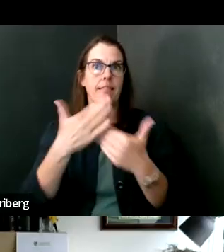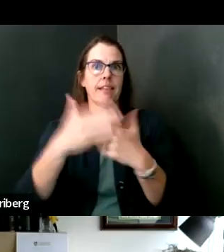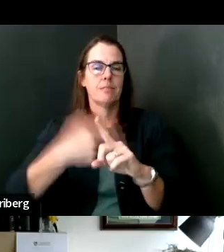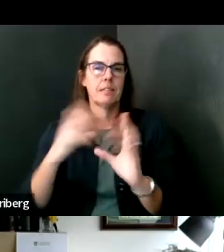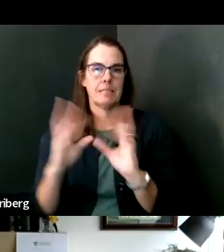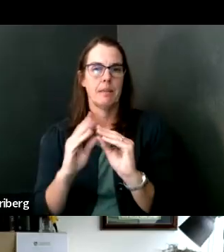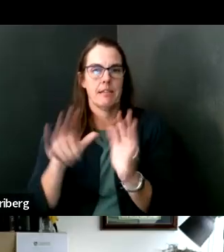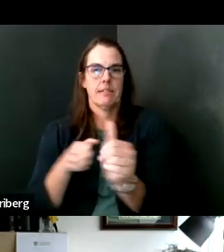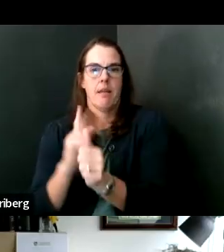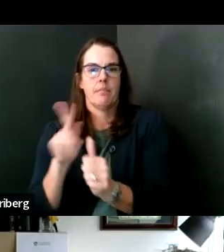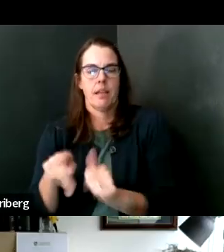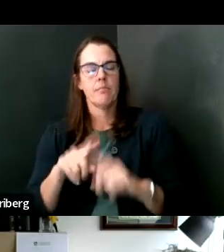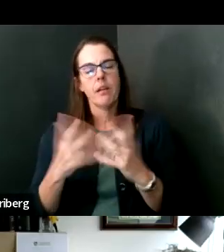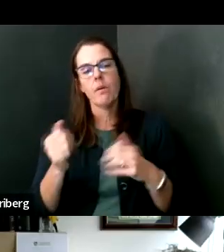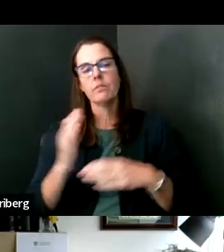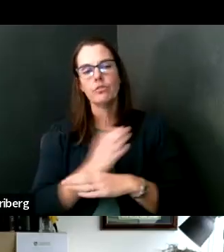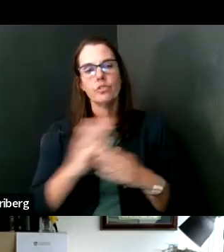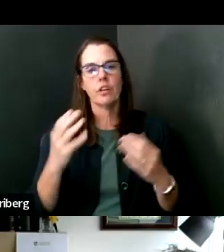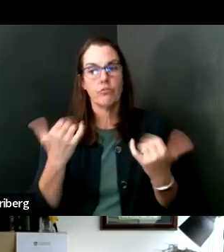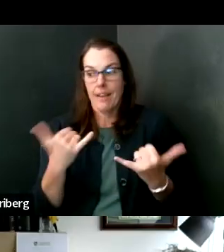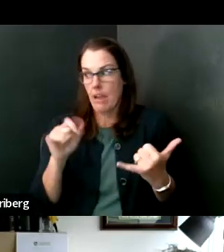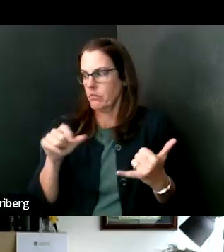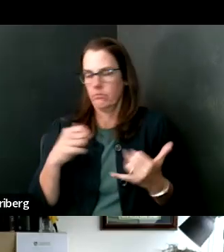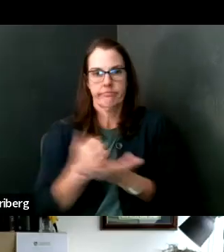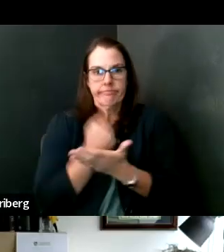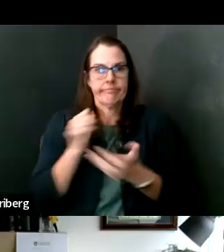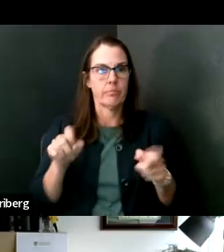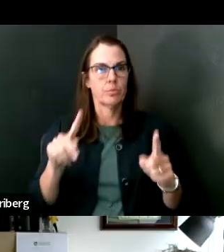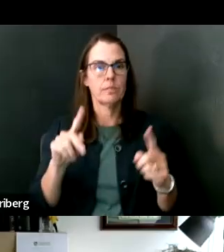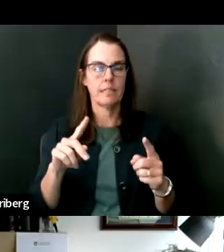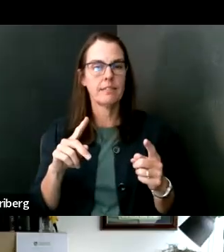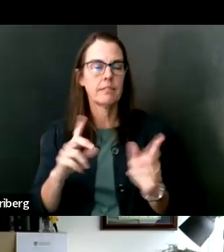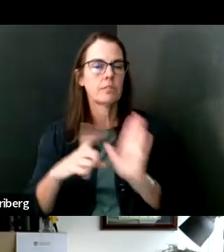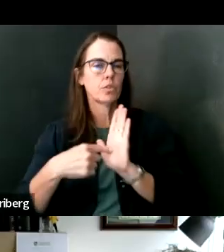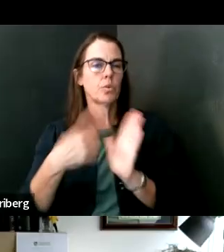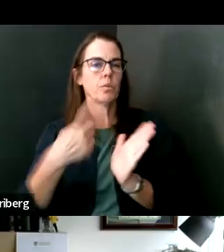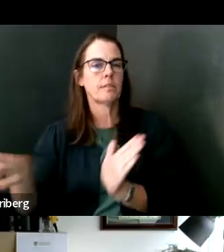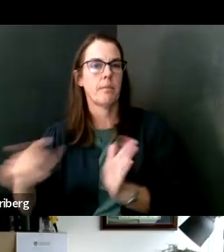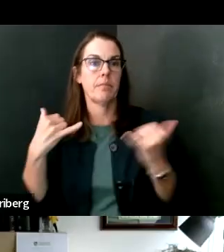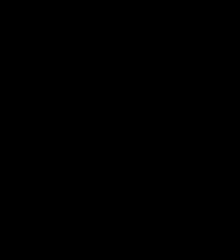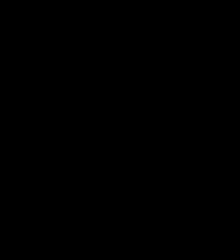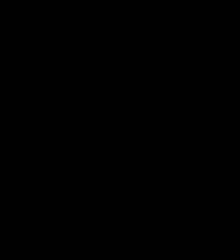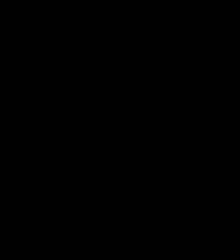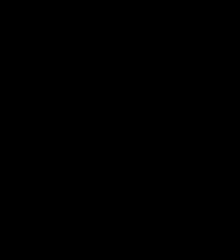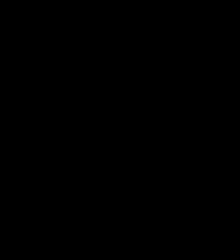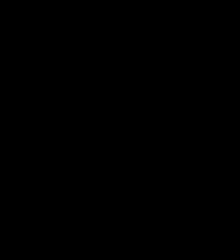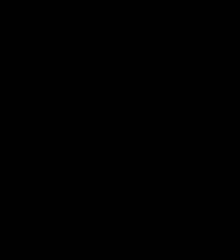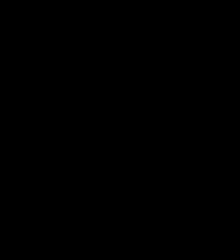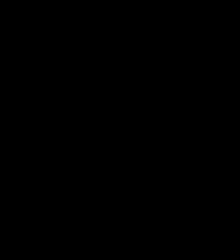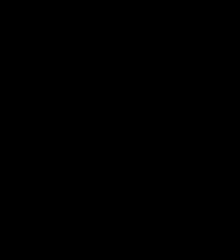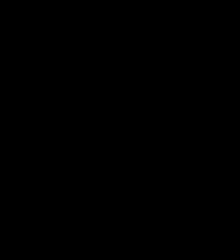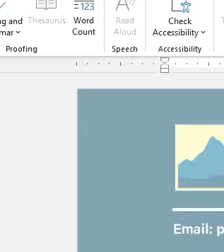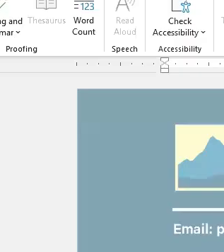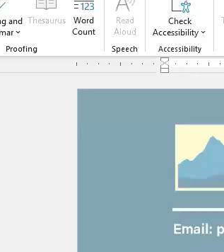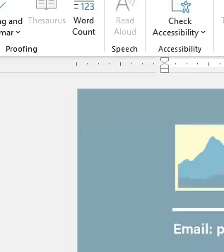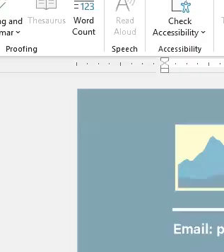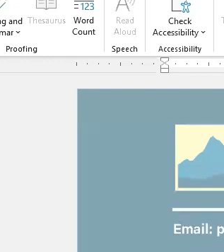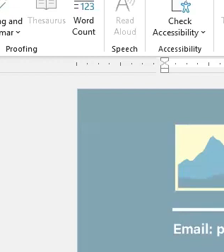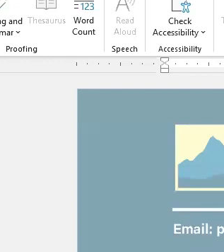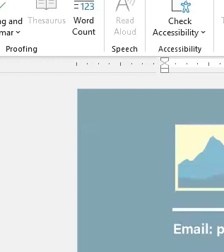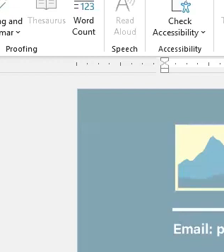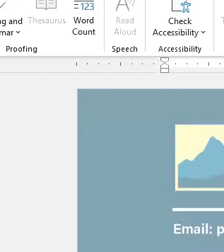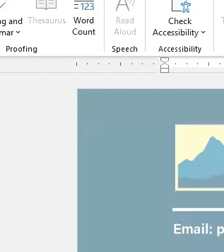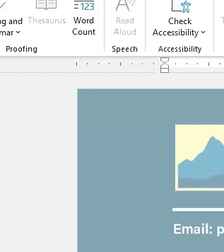I just wanted to share at this opportunity where we're at with the material packets